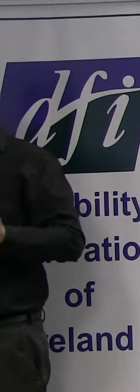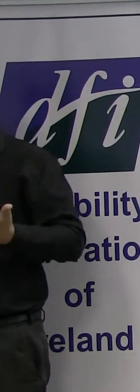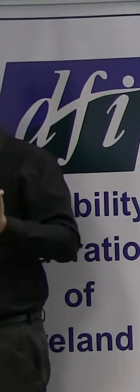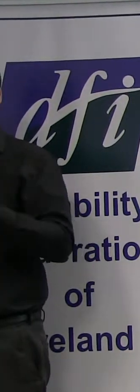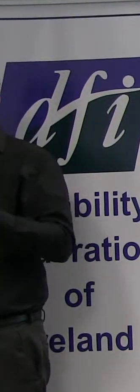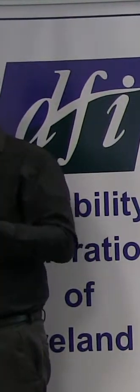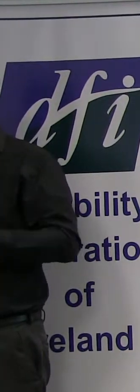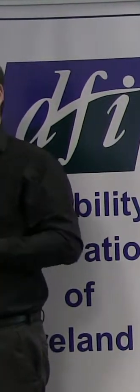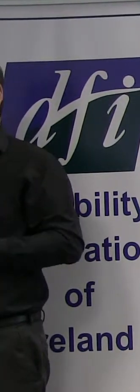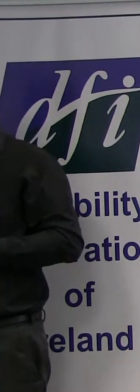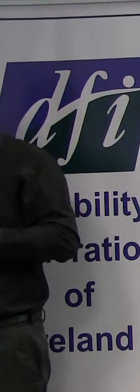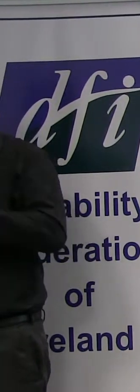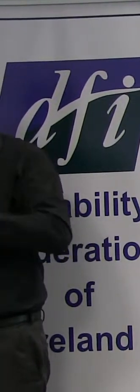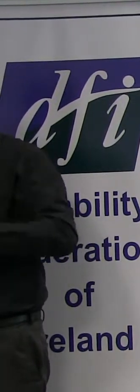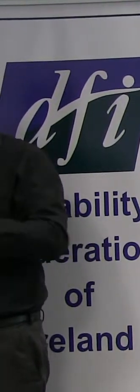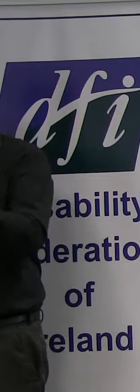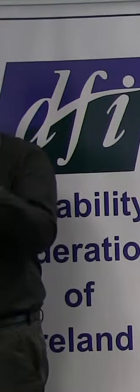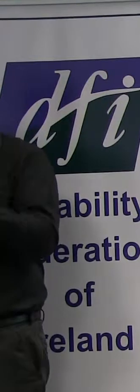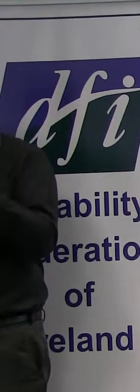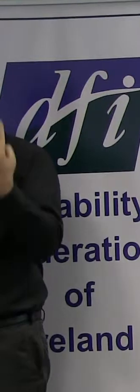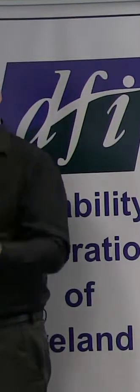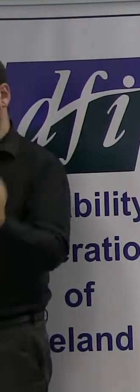other or not-for-profit organizations that aren't charities, there needs to be a fair